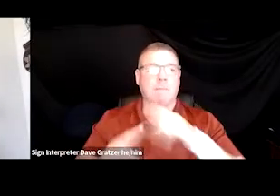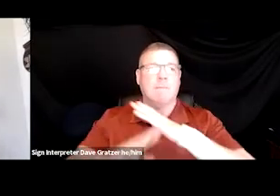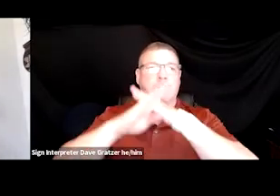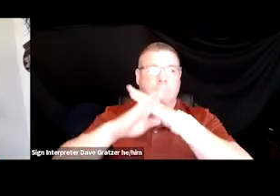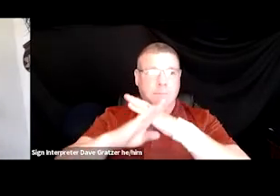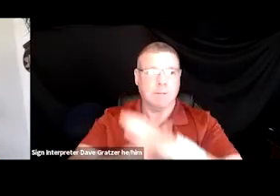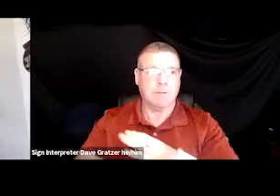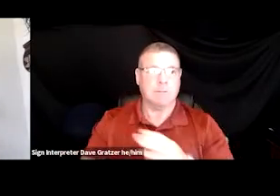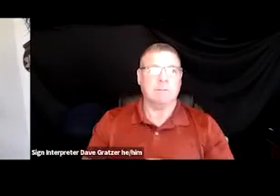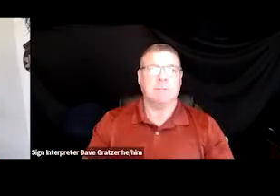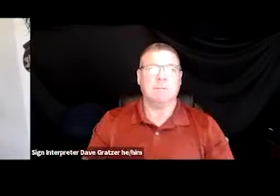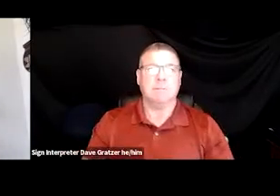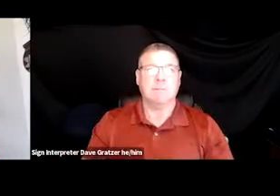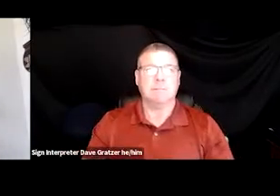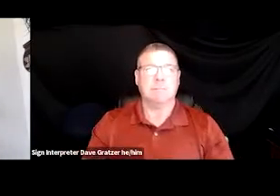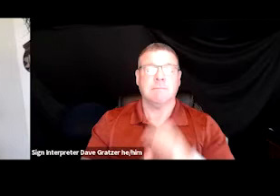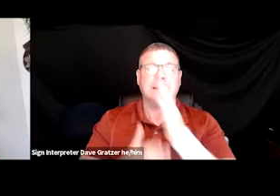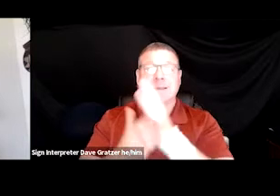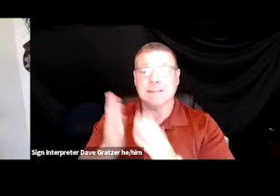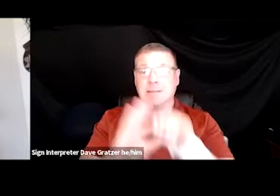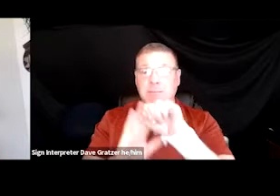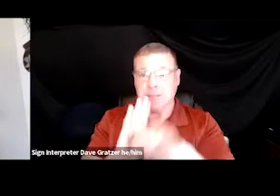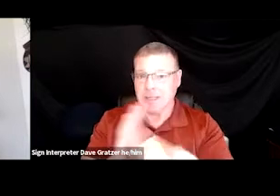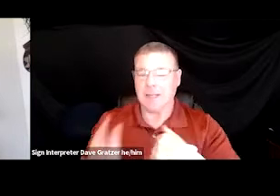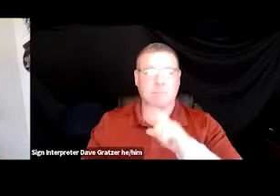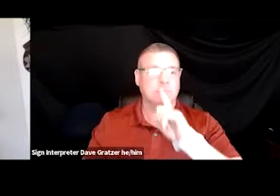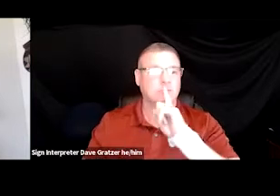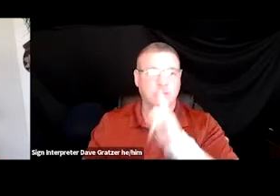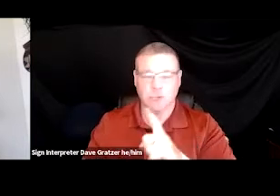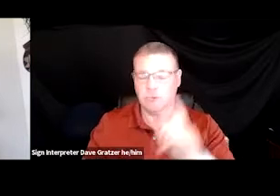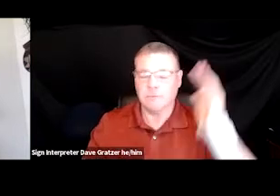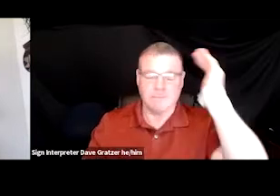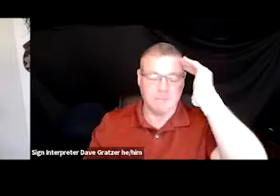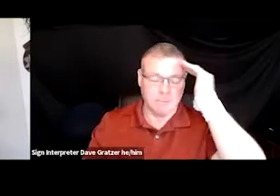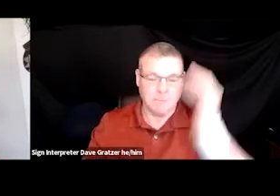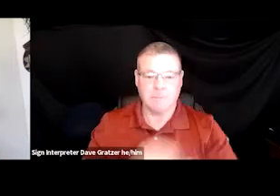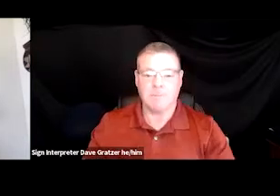that some states I'm sure are familiar with barriers and challenges